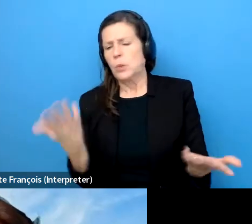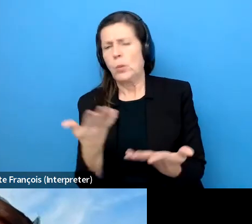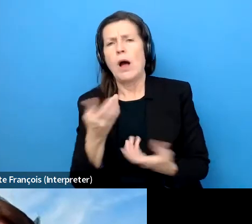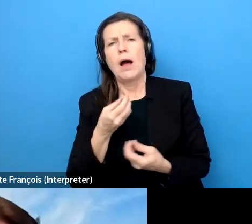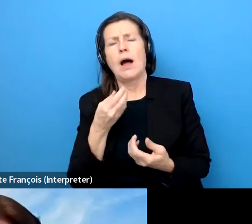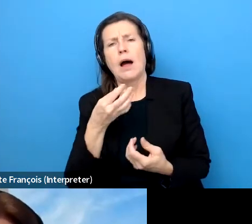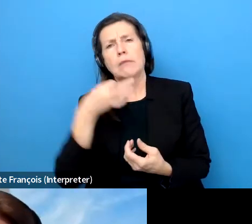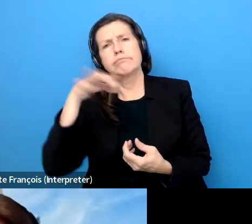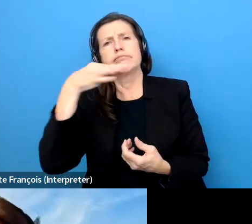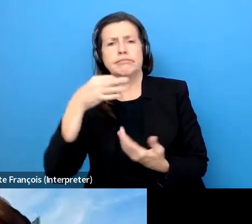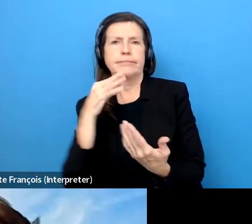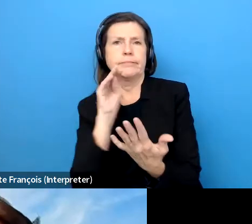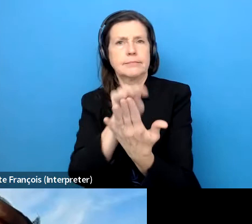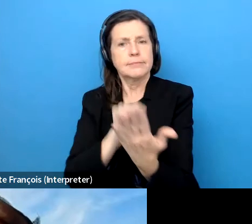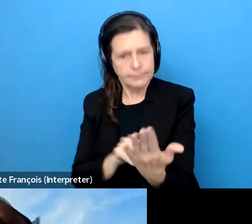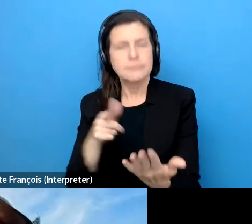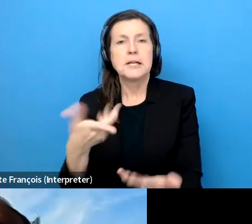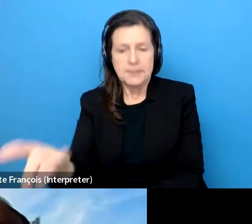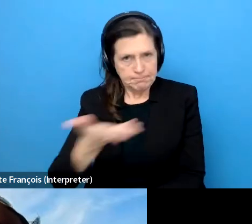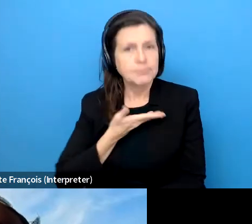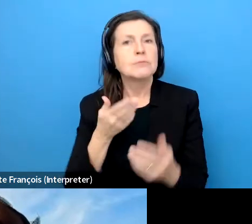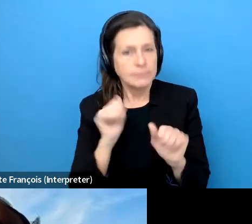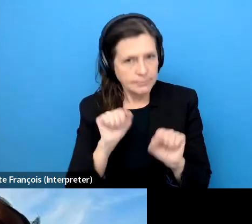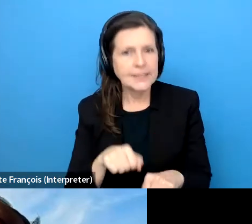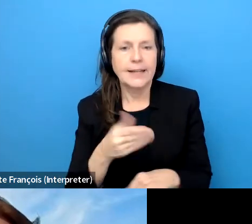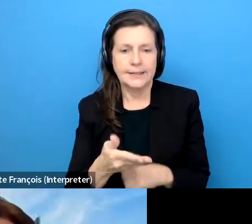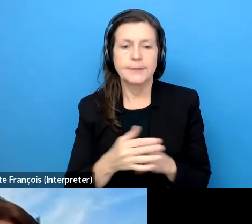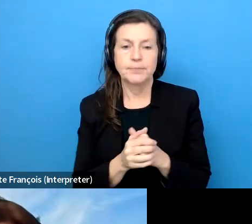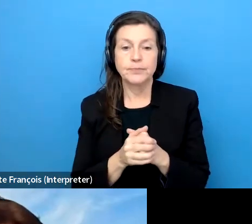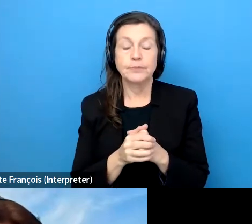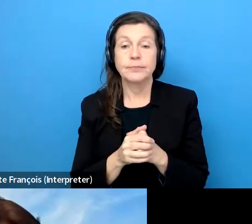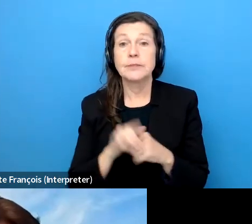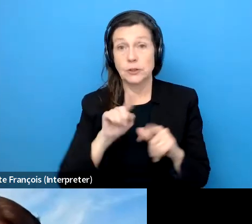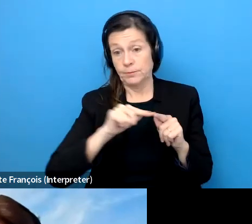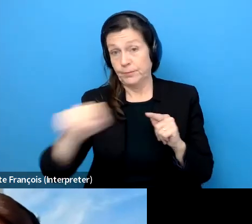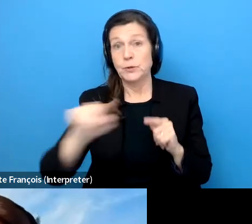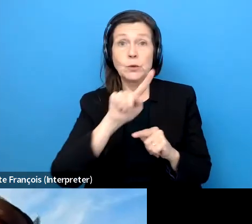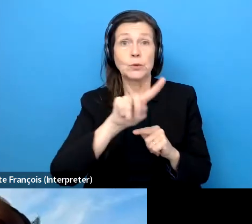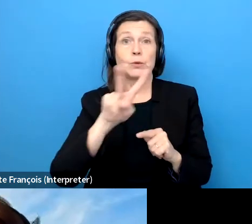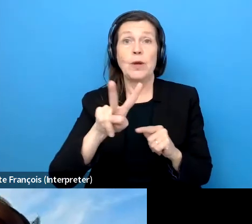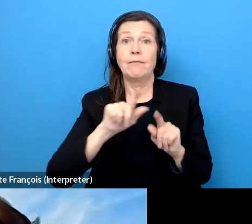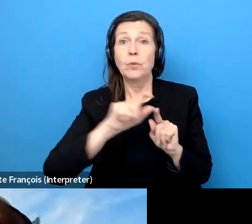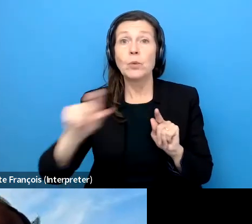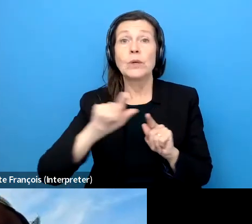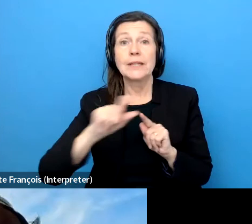So that is one of the messages that I'd like to transmit. Another message I'd like to transmit specifically,